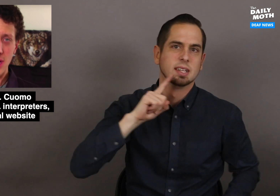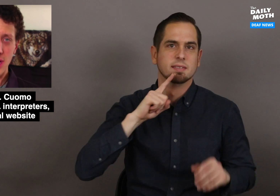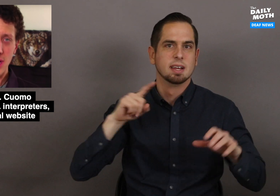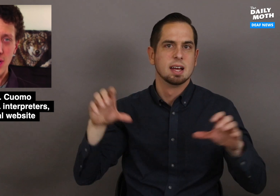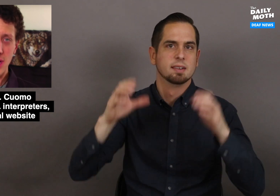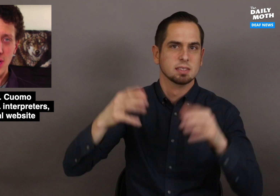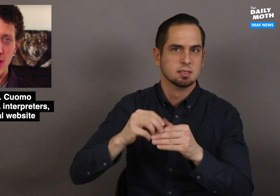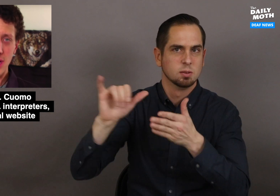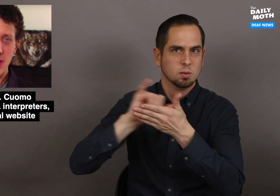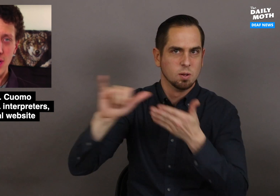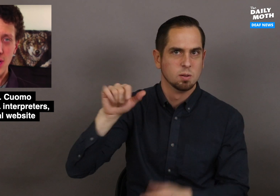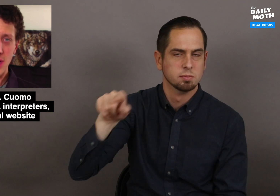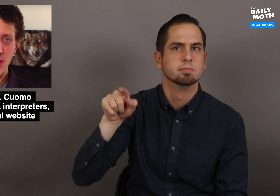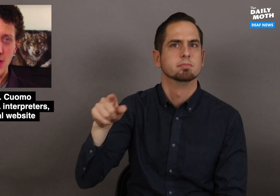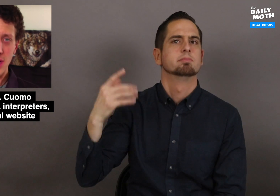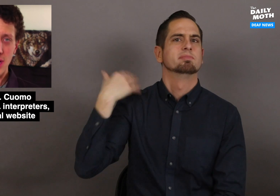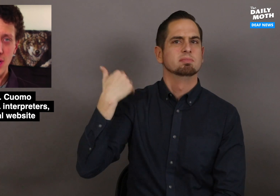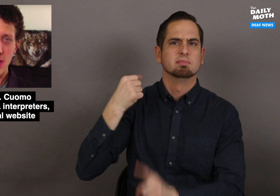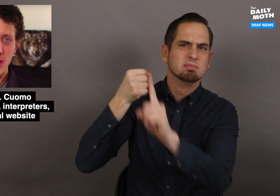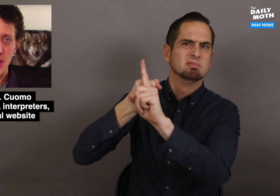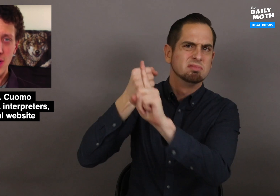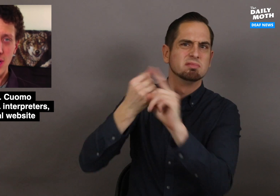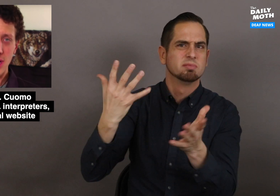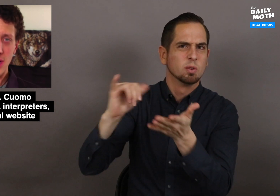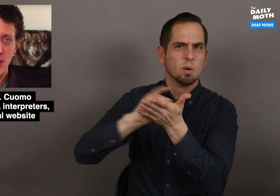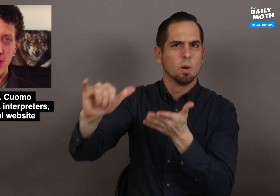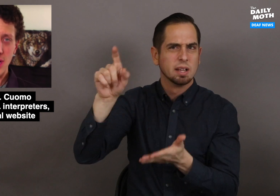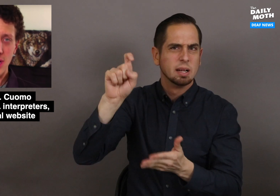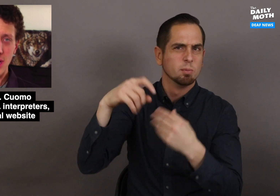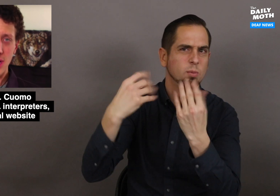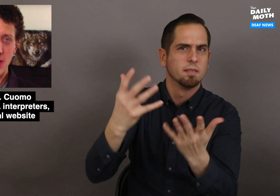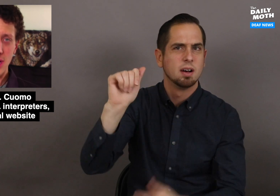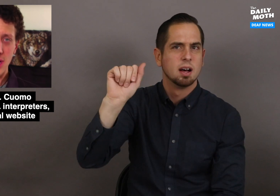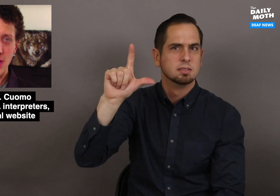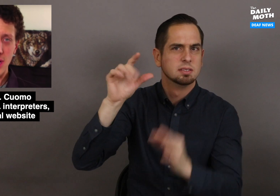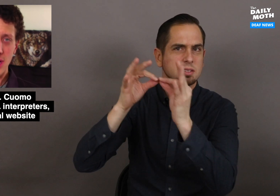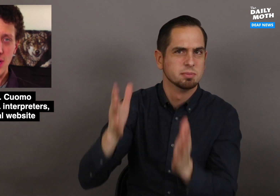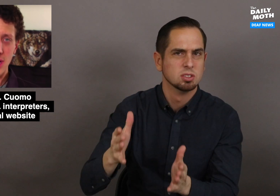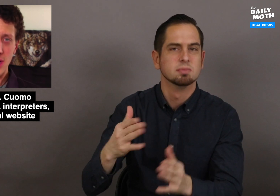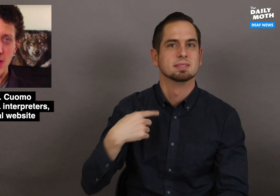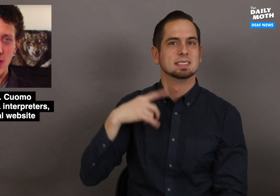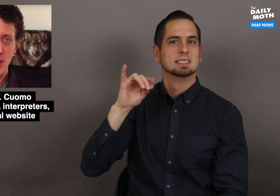a Deaf activist from New York who advocated for the state to provide ASL interpreters.